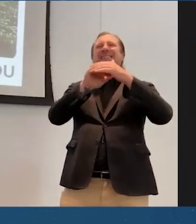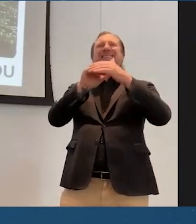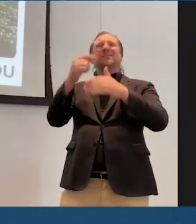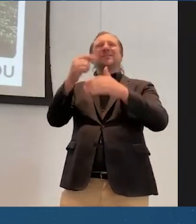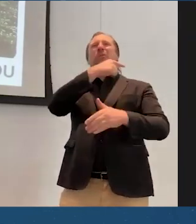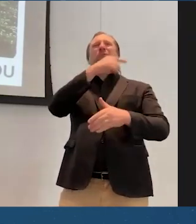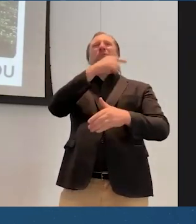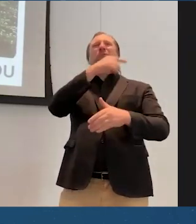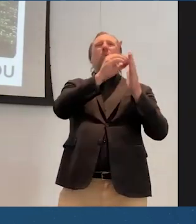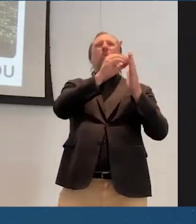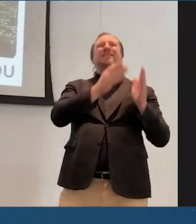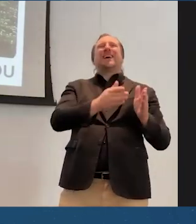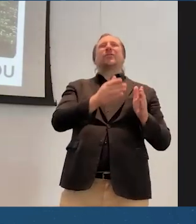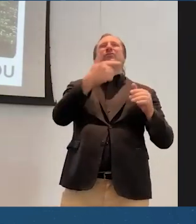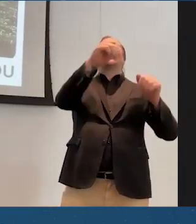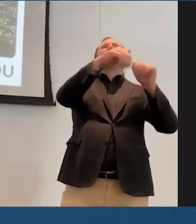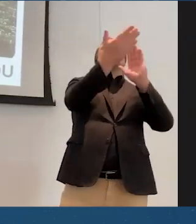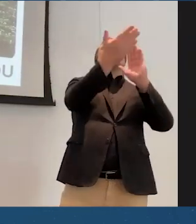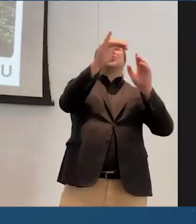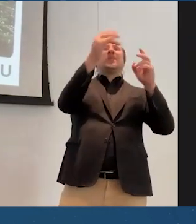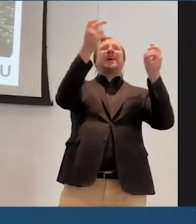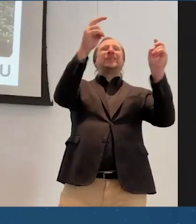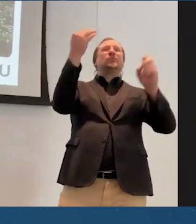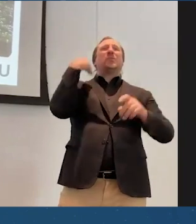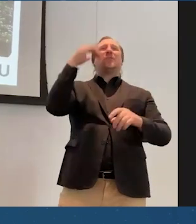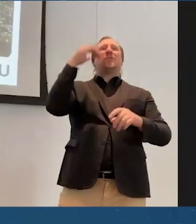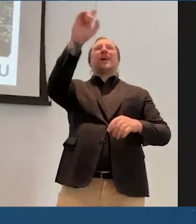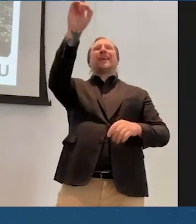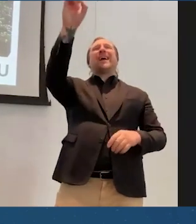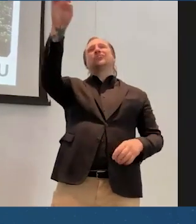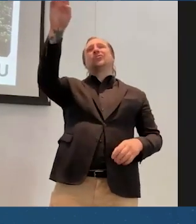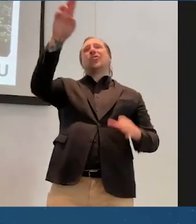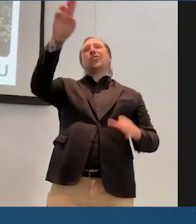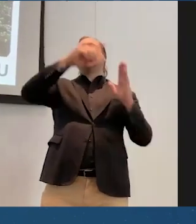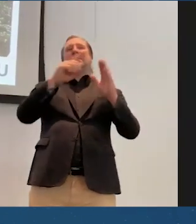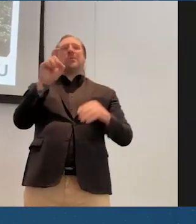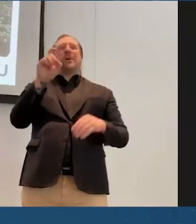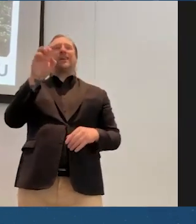So this is something we run into with XR, for example, virtual reality.